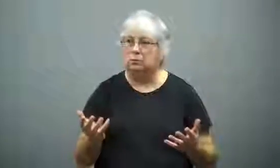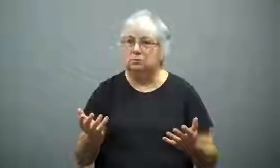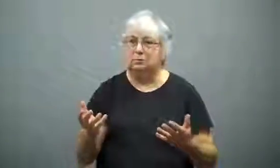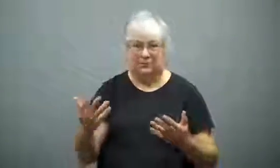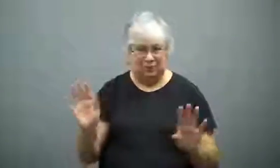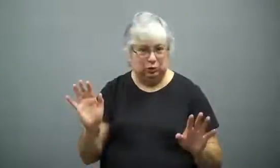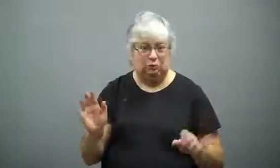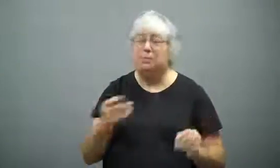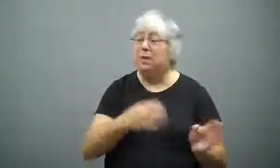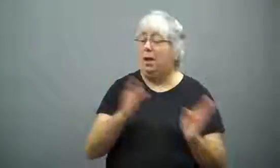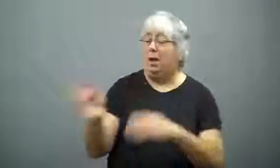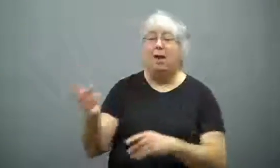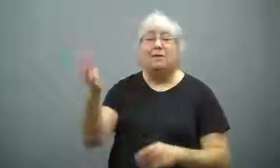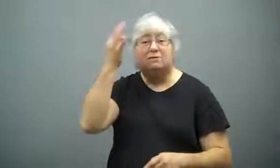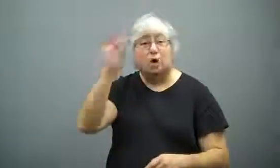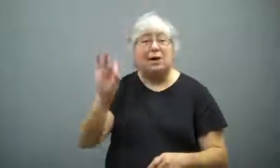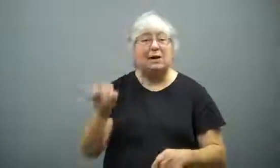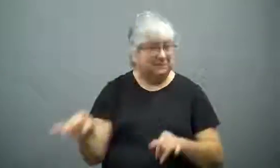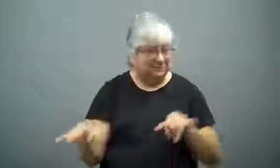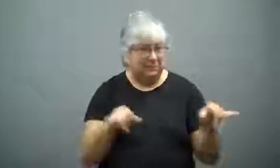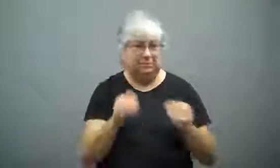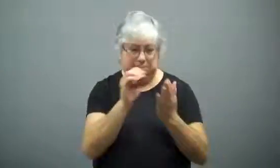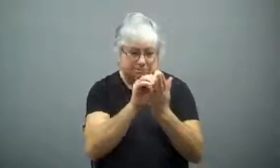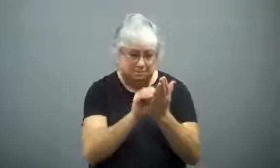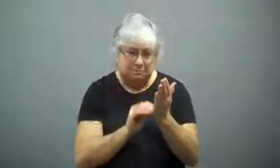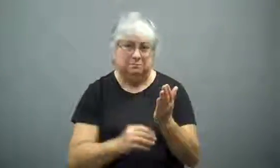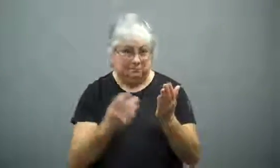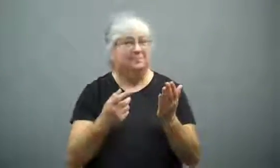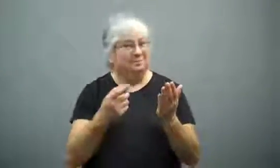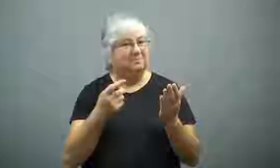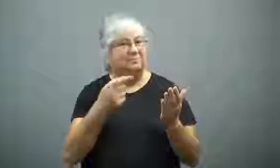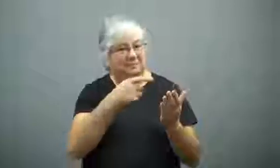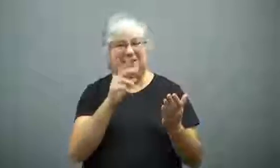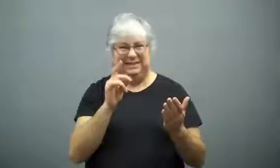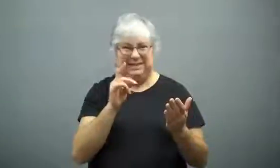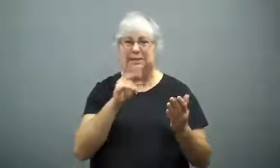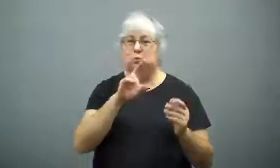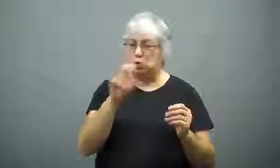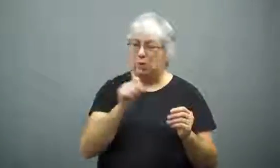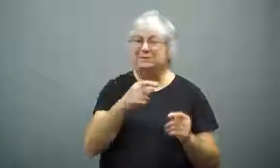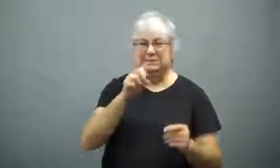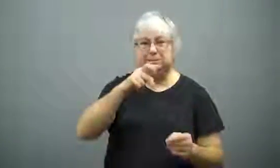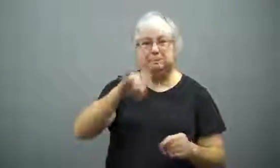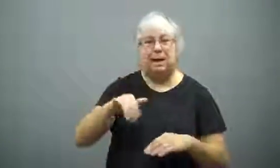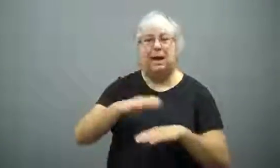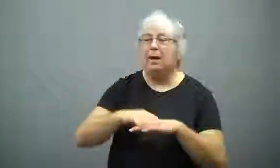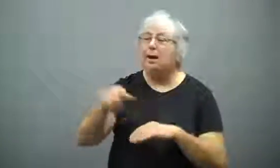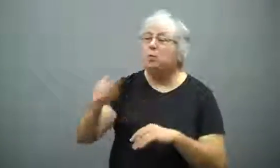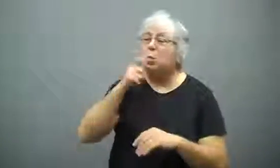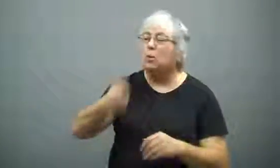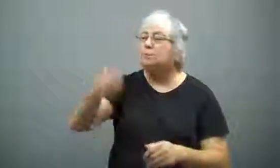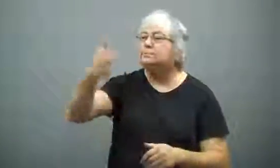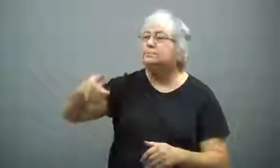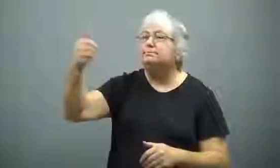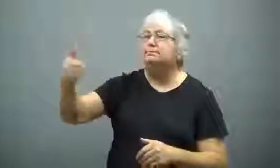The French story was similar, that the U.S. had spied on